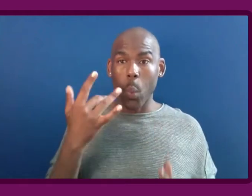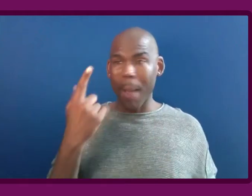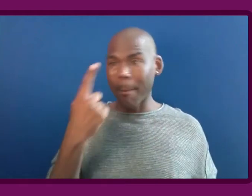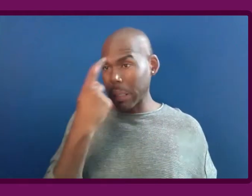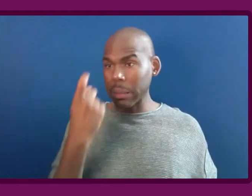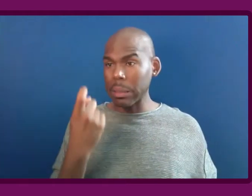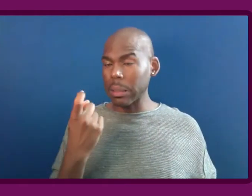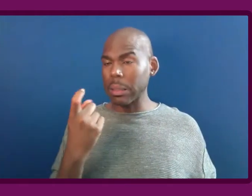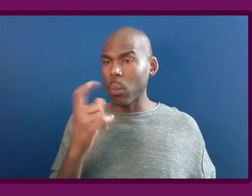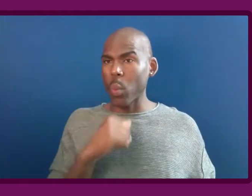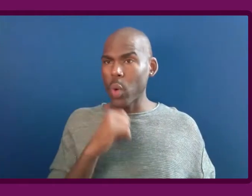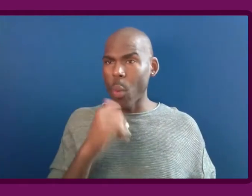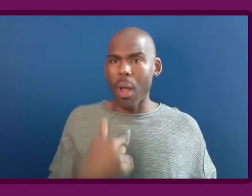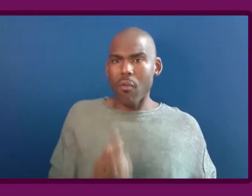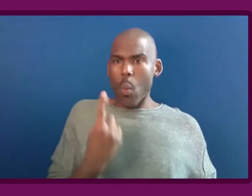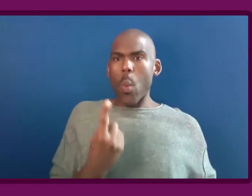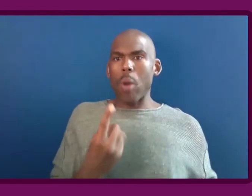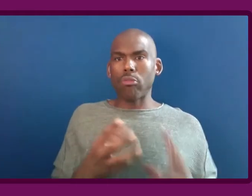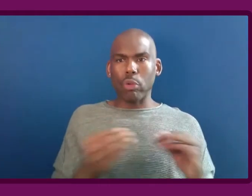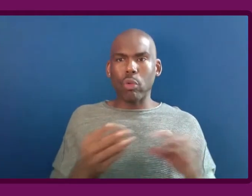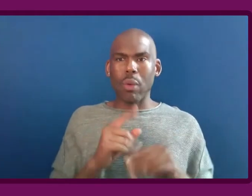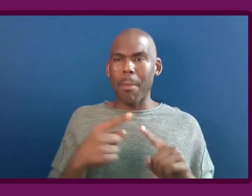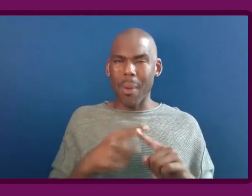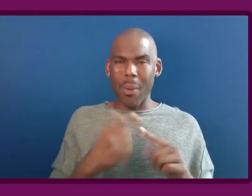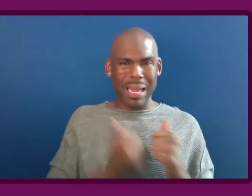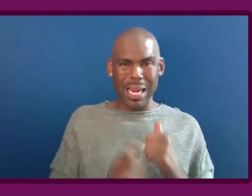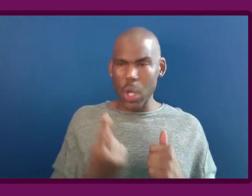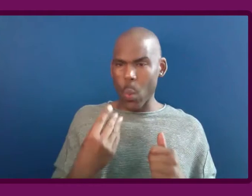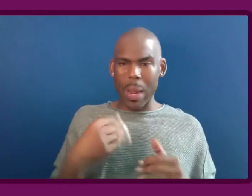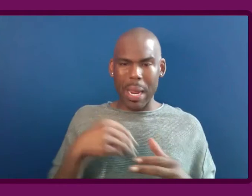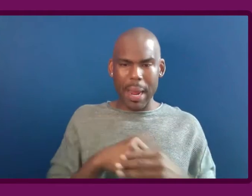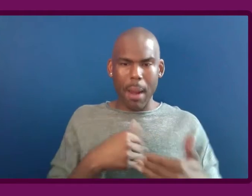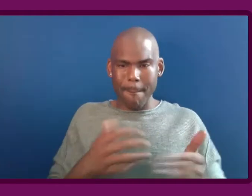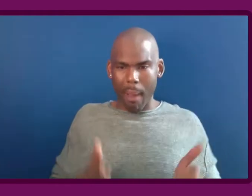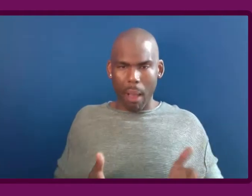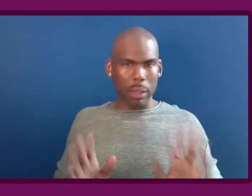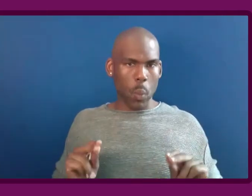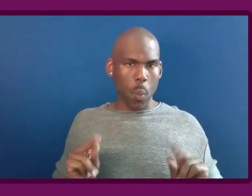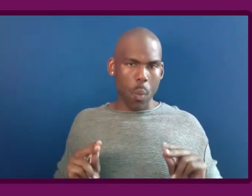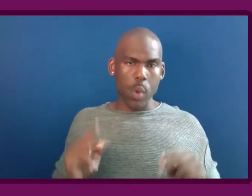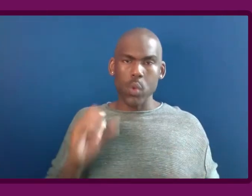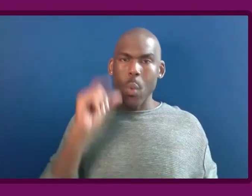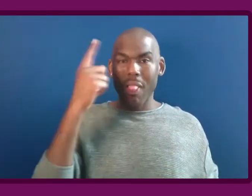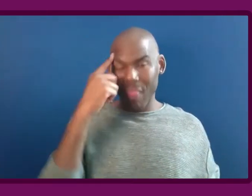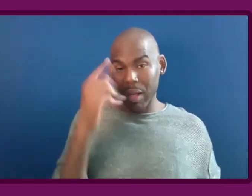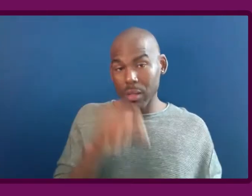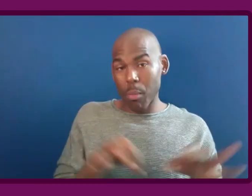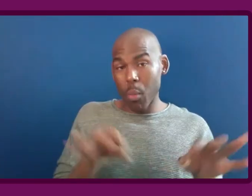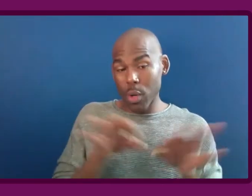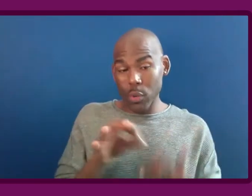"There is no one single story about anyone in these particular boxes." I think it's important